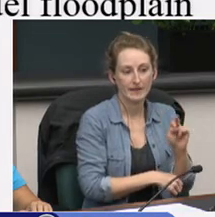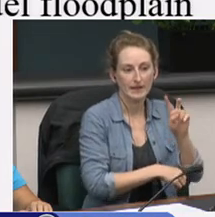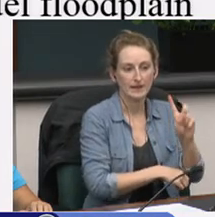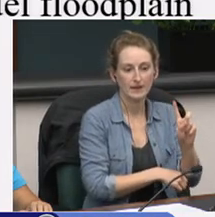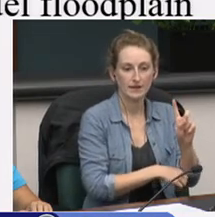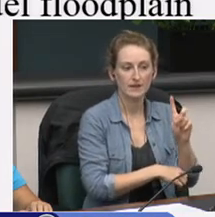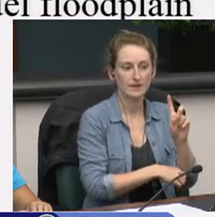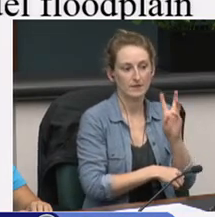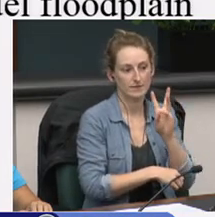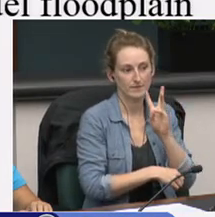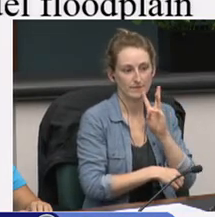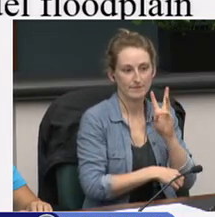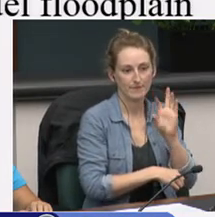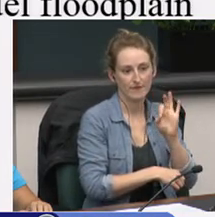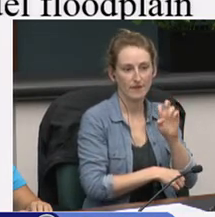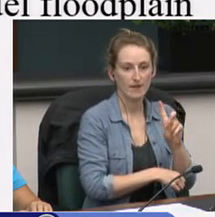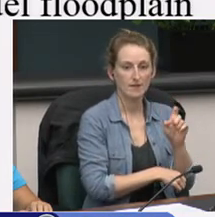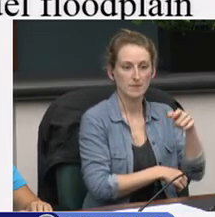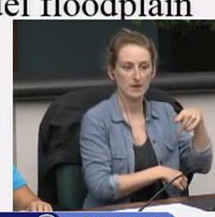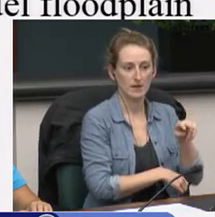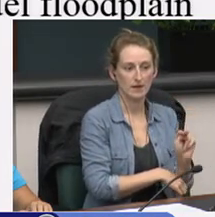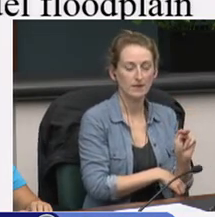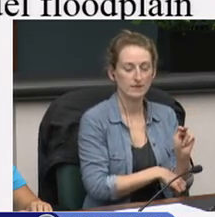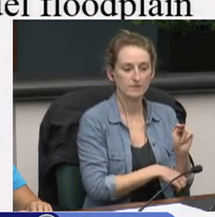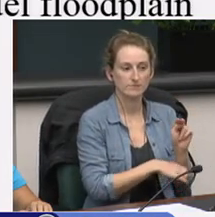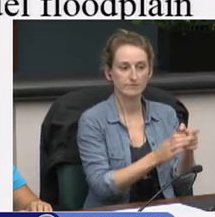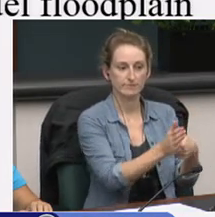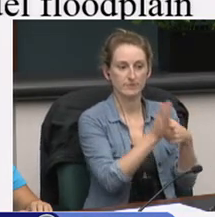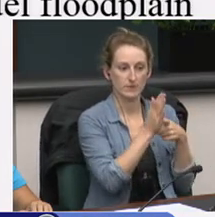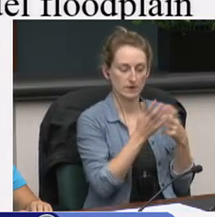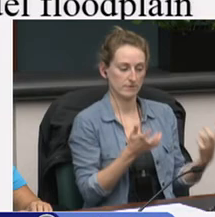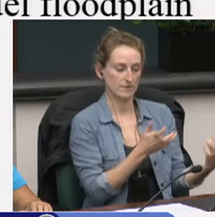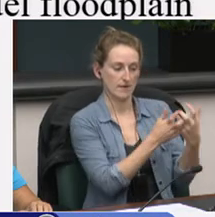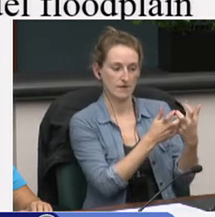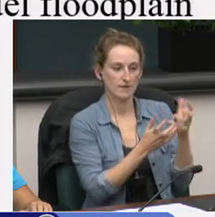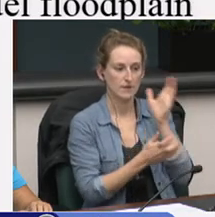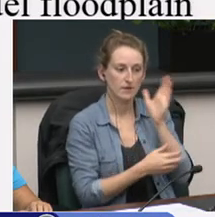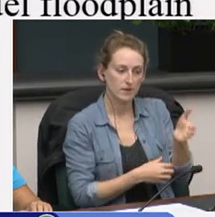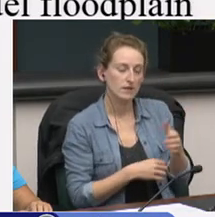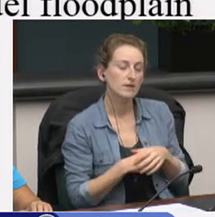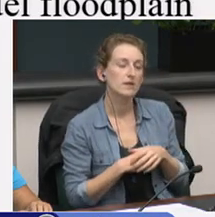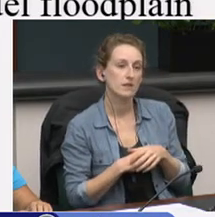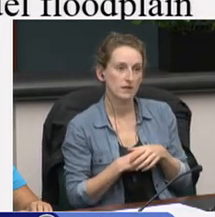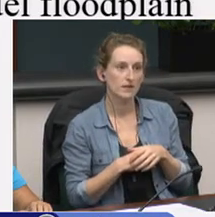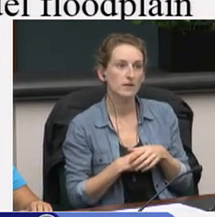they have this section details the regulatory flood data and how we